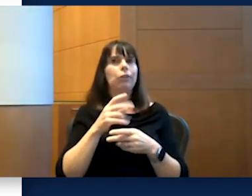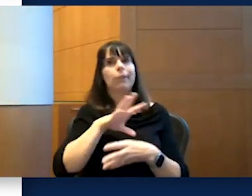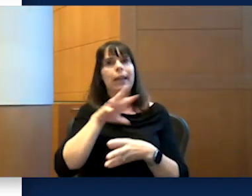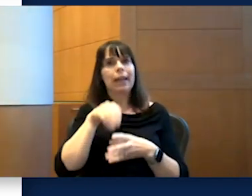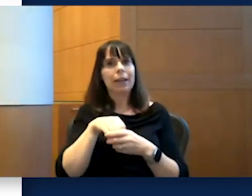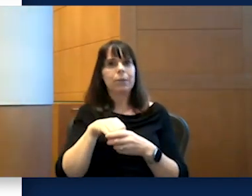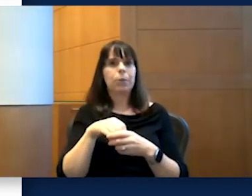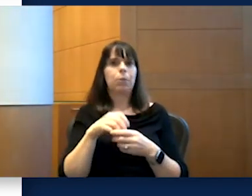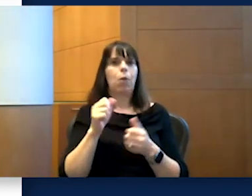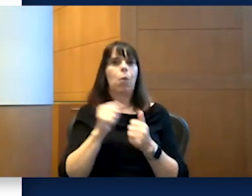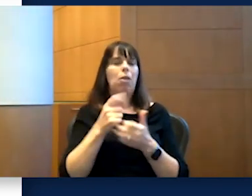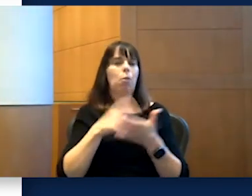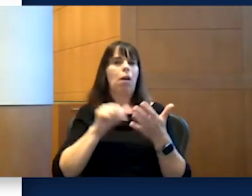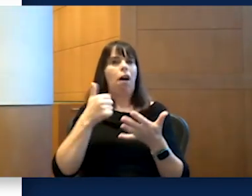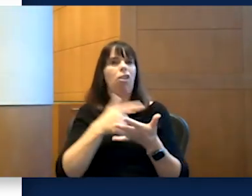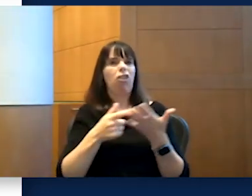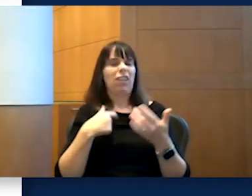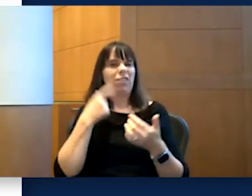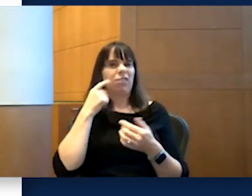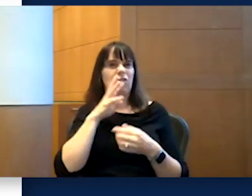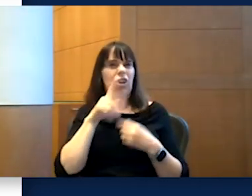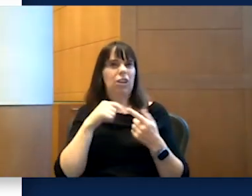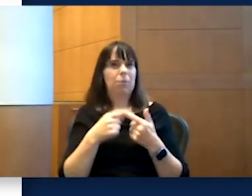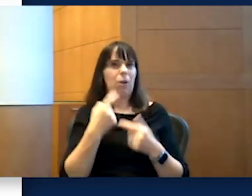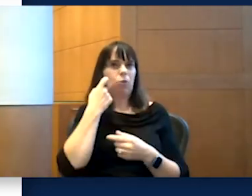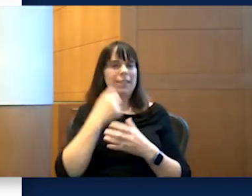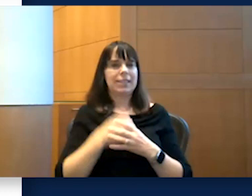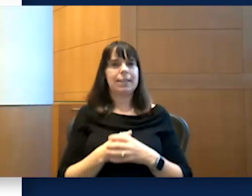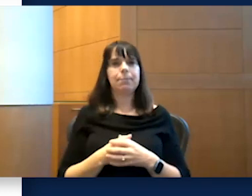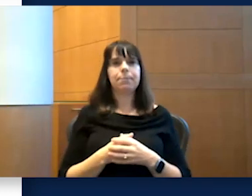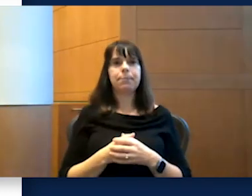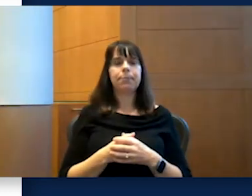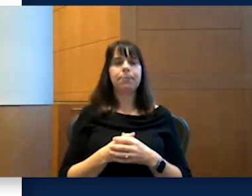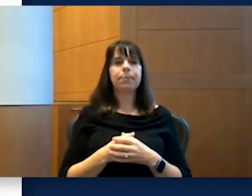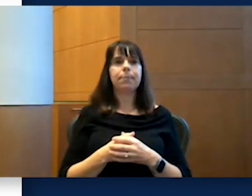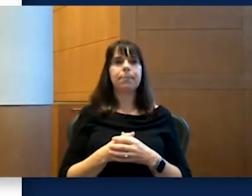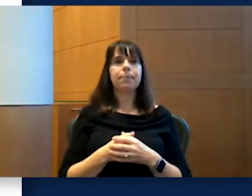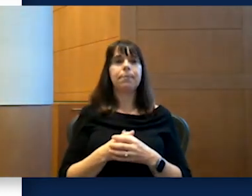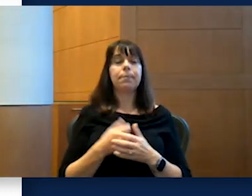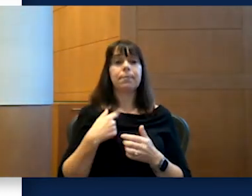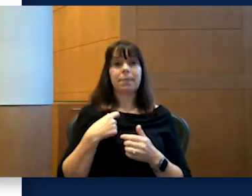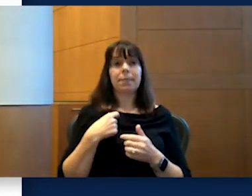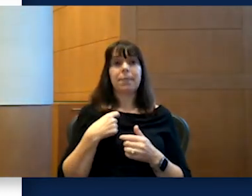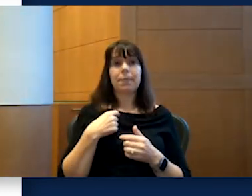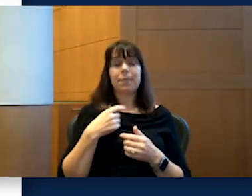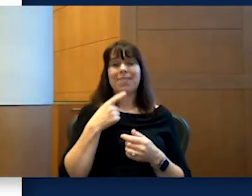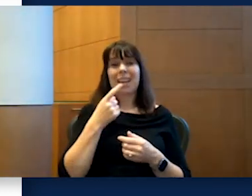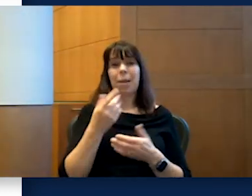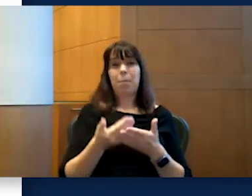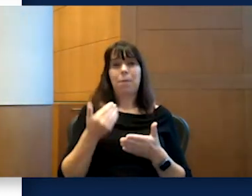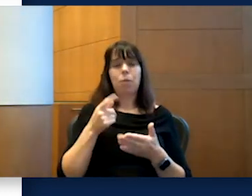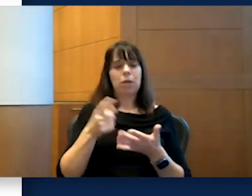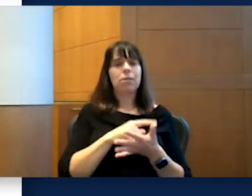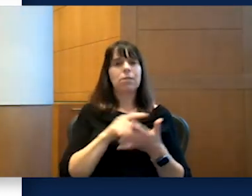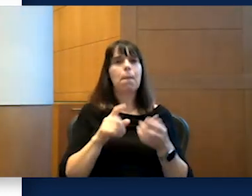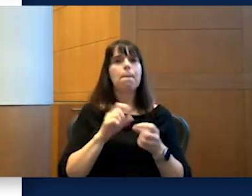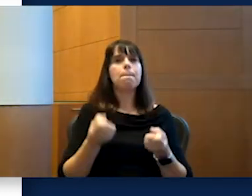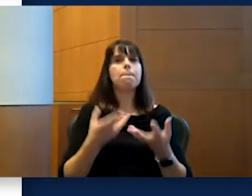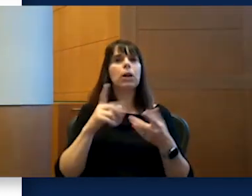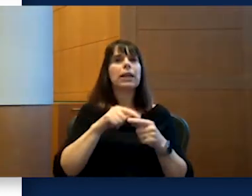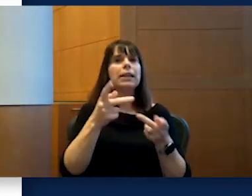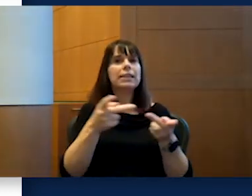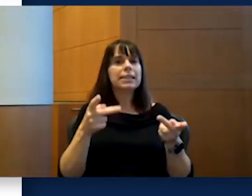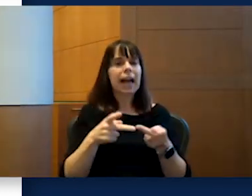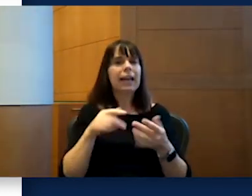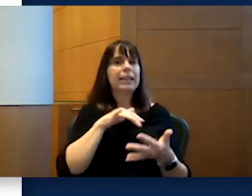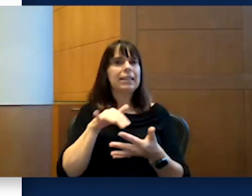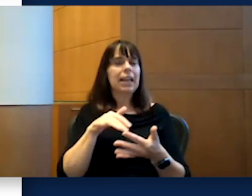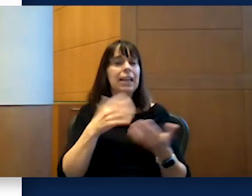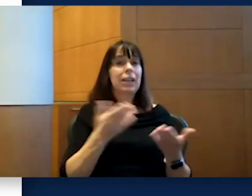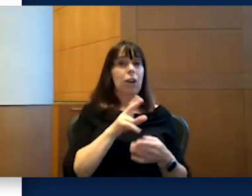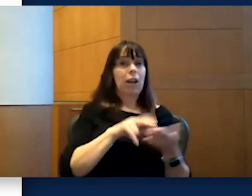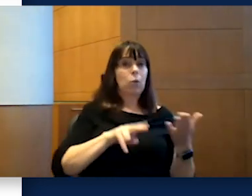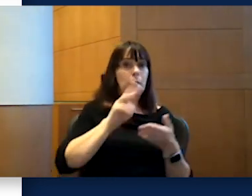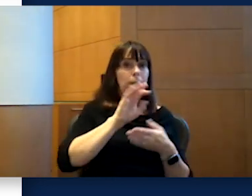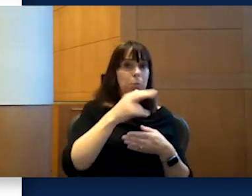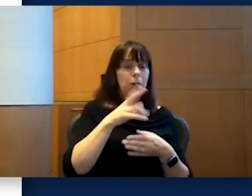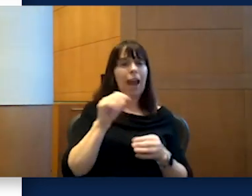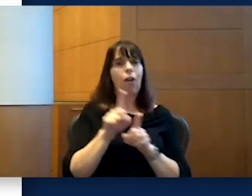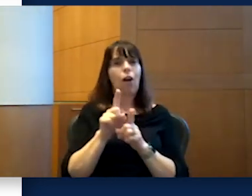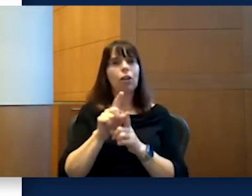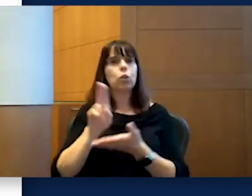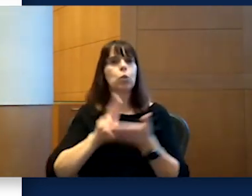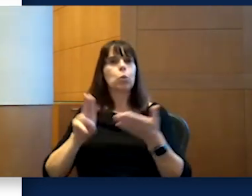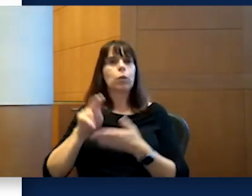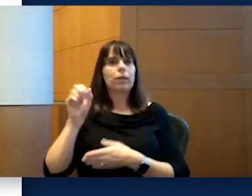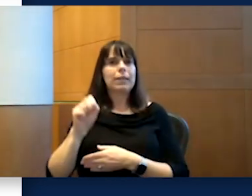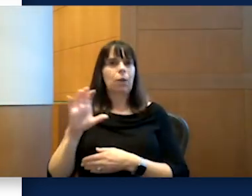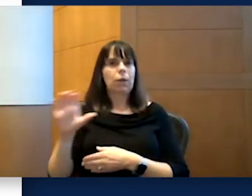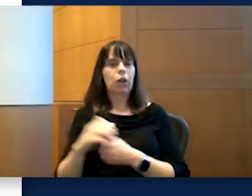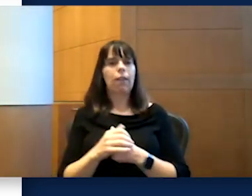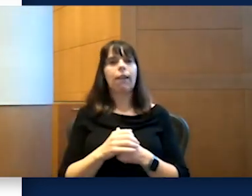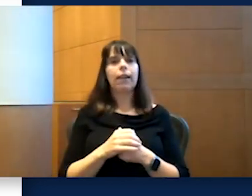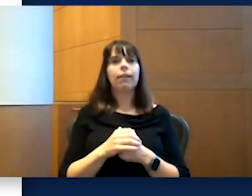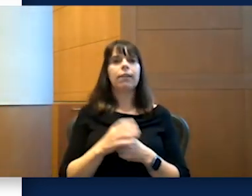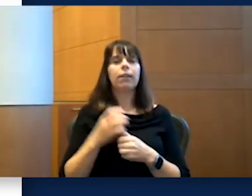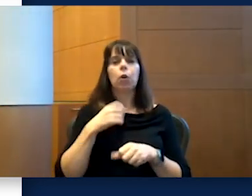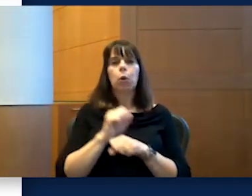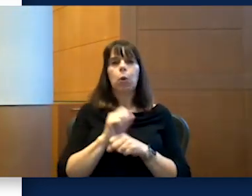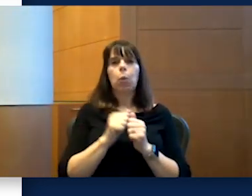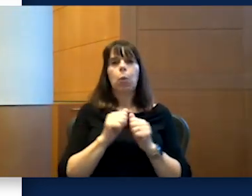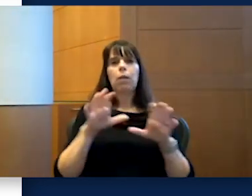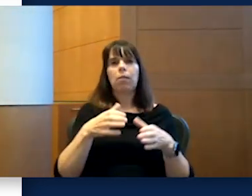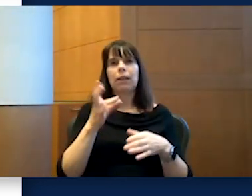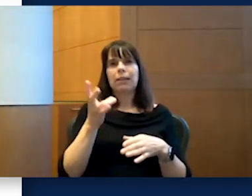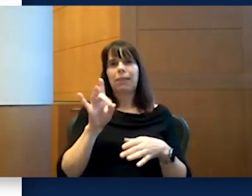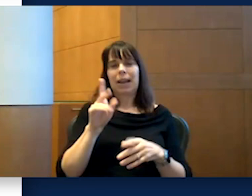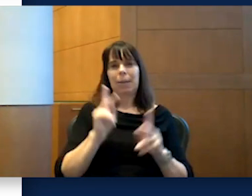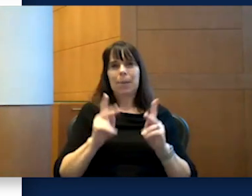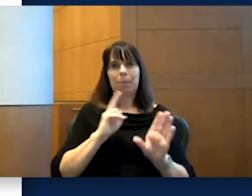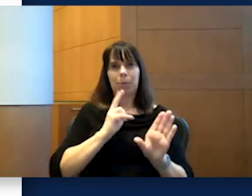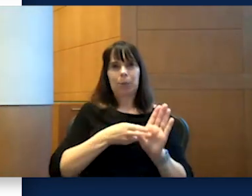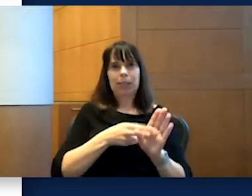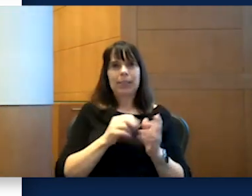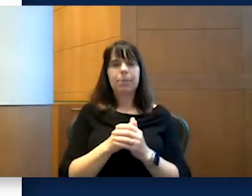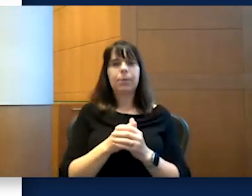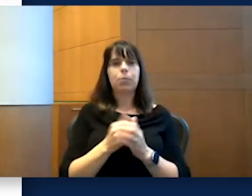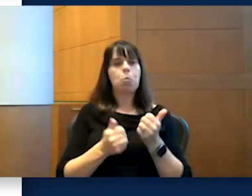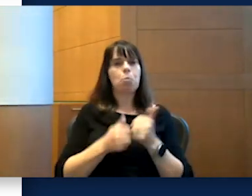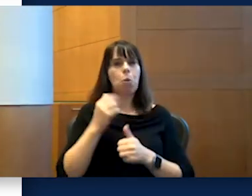So, as I had alluded to earlier, this was a multi-site study with data collected here at the U of M and also the Medical University at South Carolina. We were work, with a sample of 78 participants, majority white males.